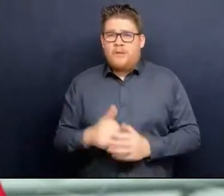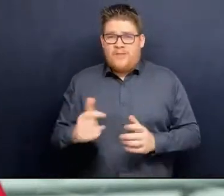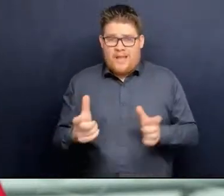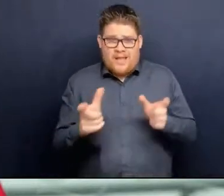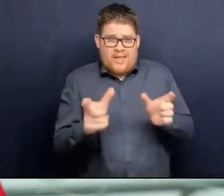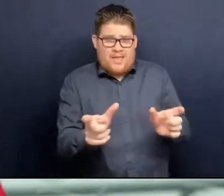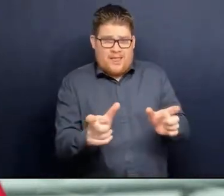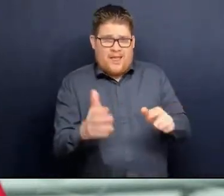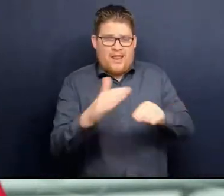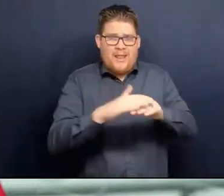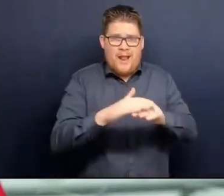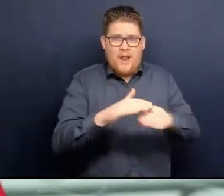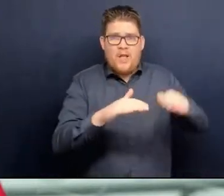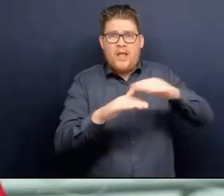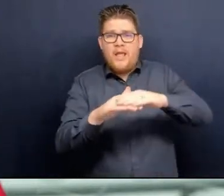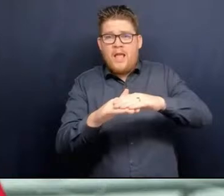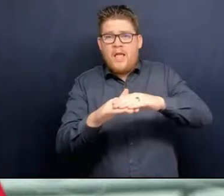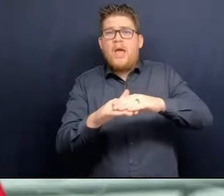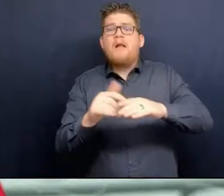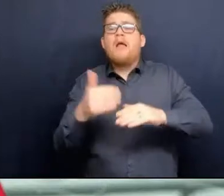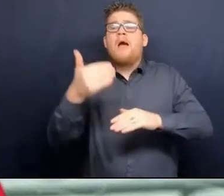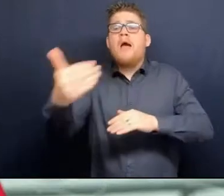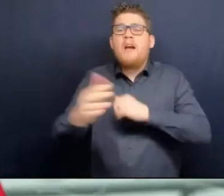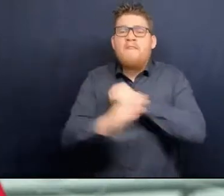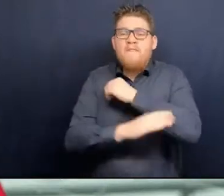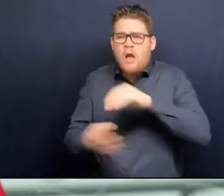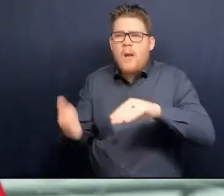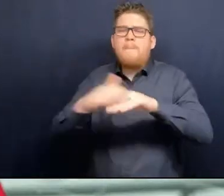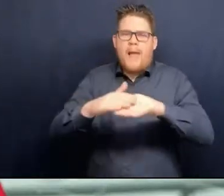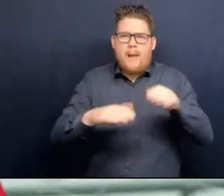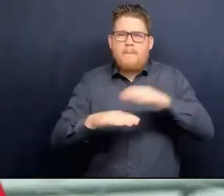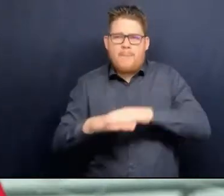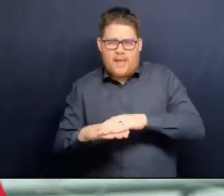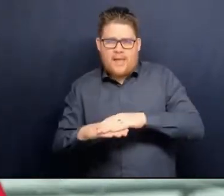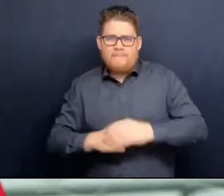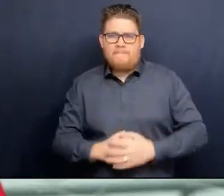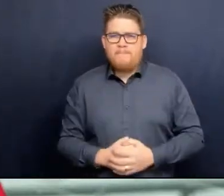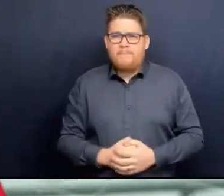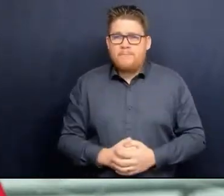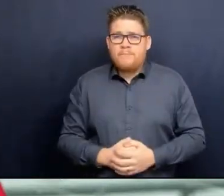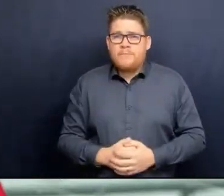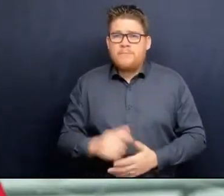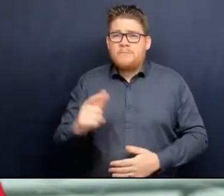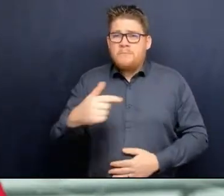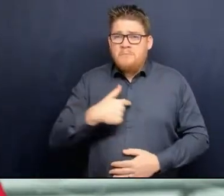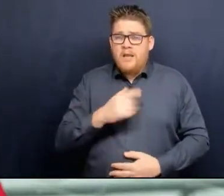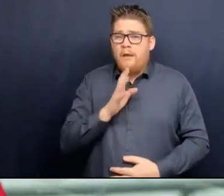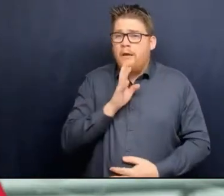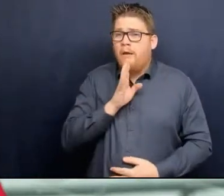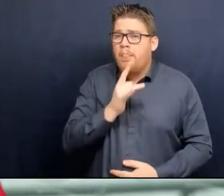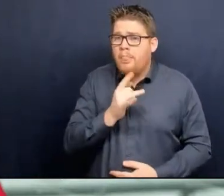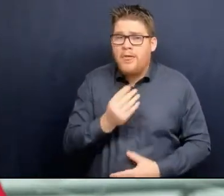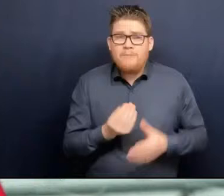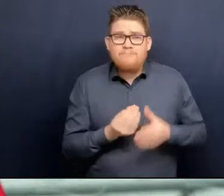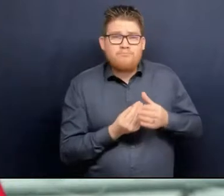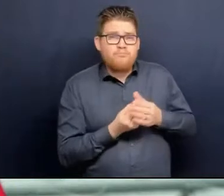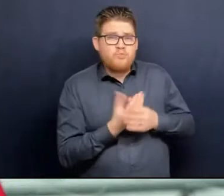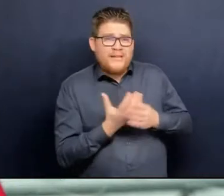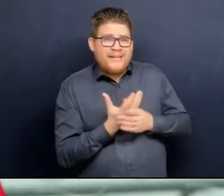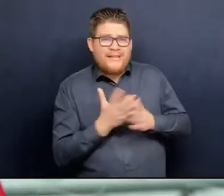additional layers of protection again. As we move into next fall, So if I said spring that